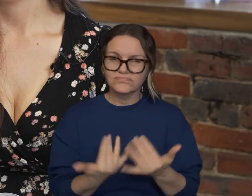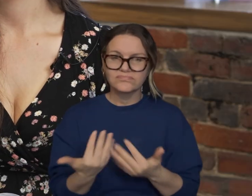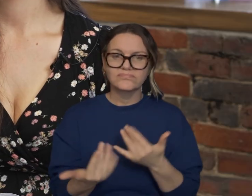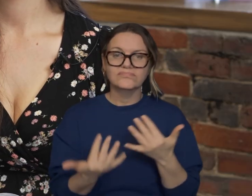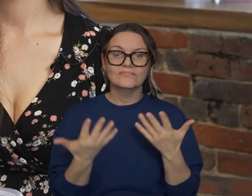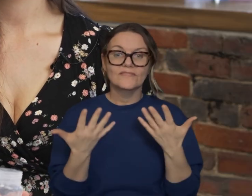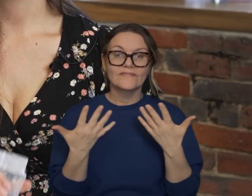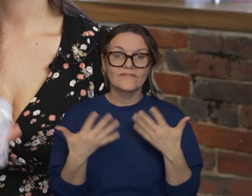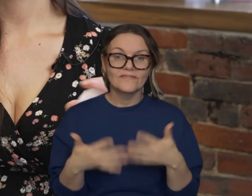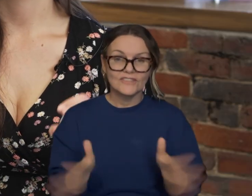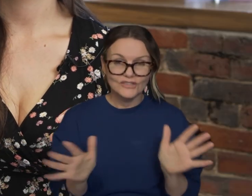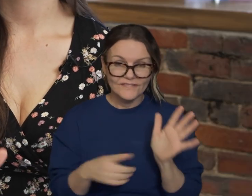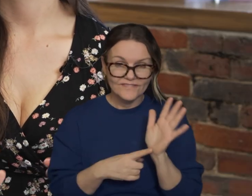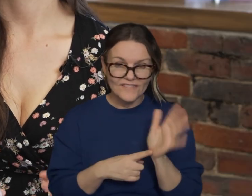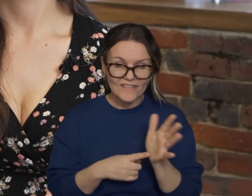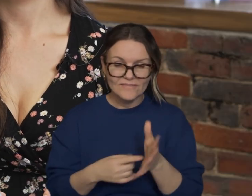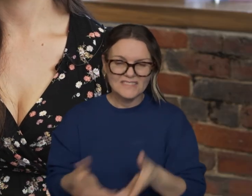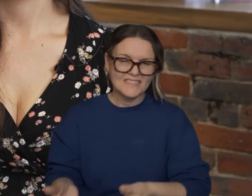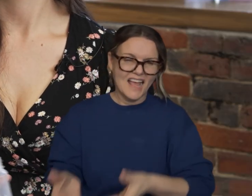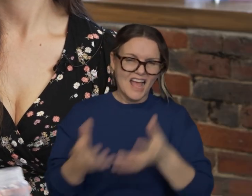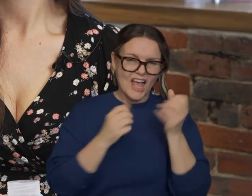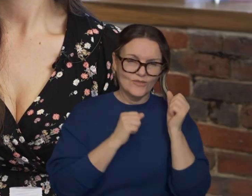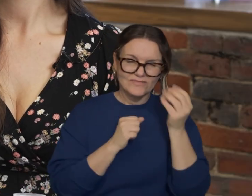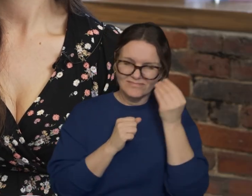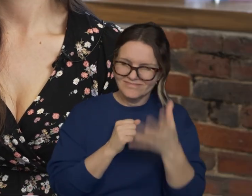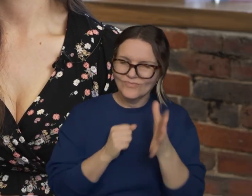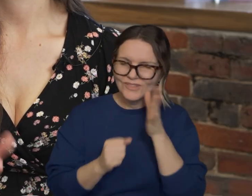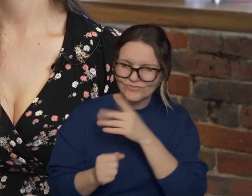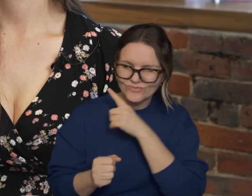after the 5 minutes you take them out and they're going to air dry pretty quickly because they were